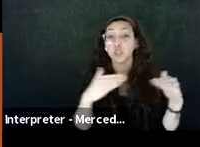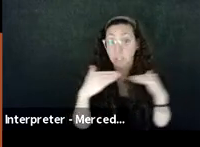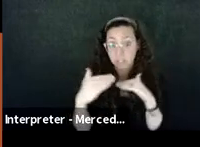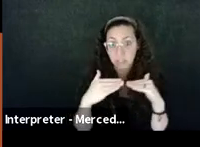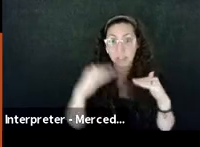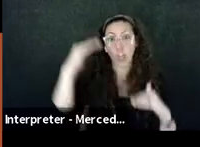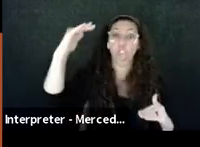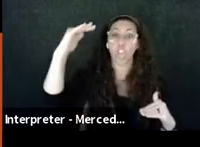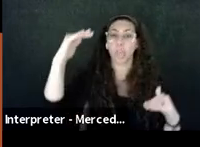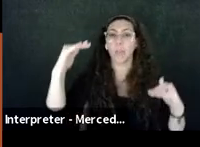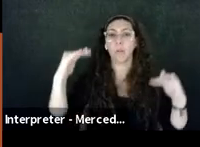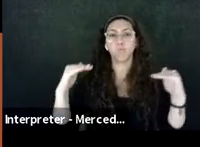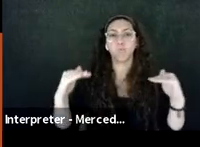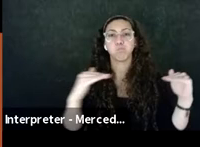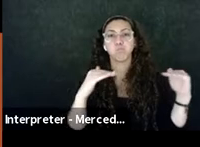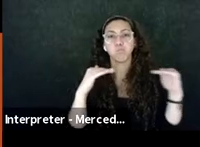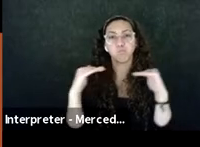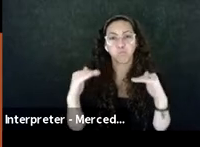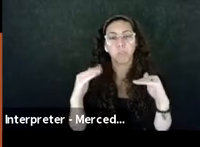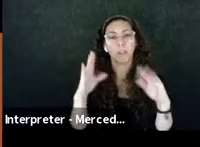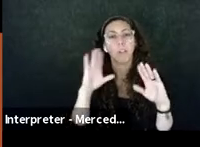Natalie Chavez: By focusing specifically on these impacted student groups.